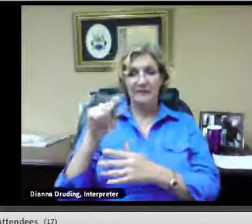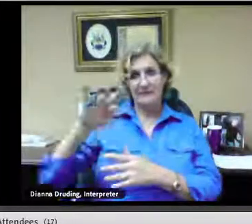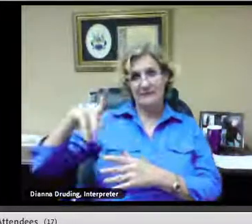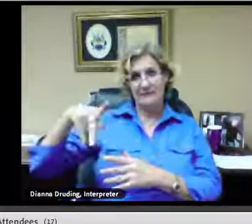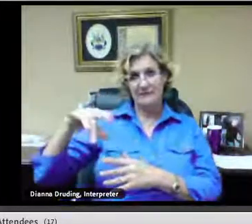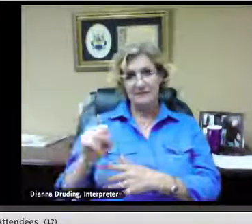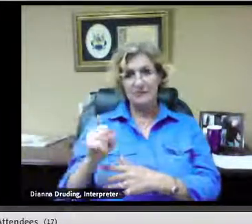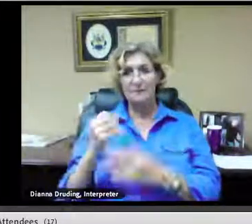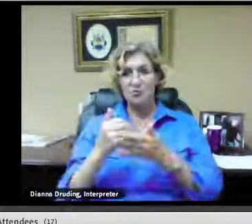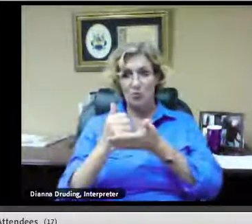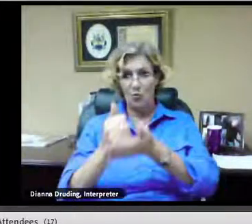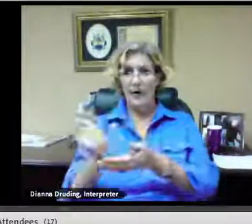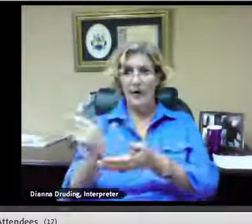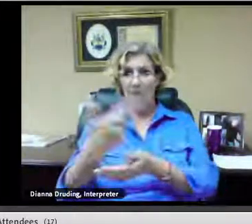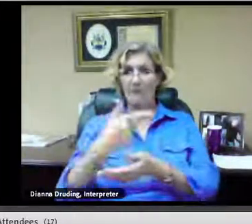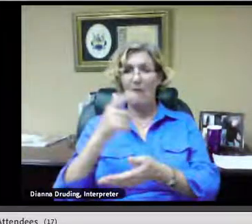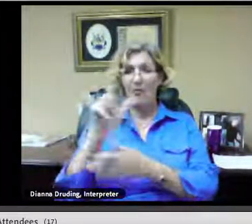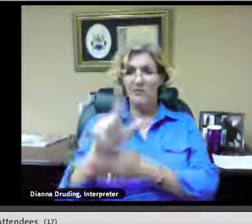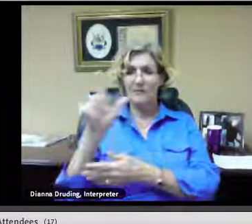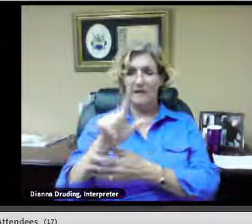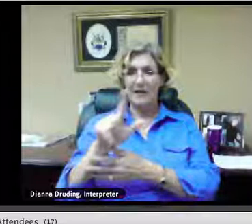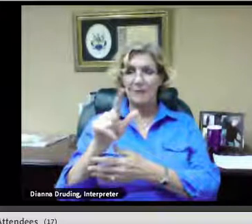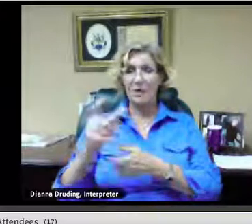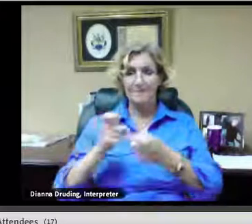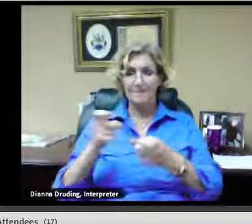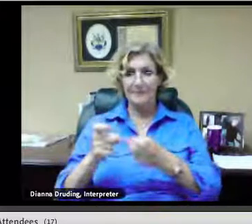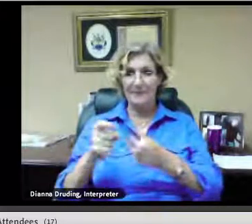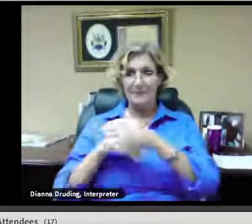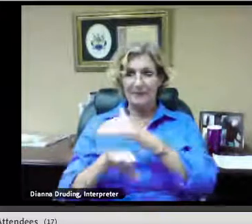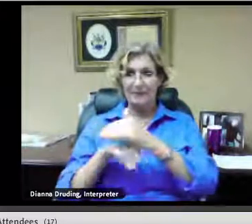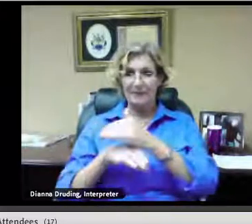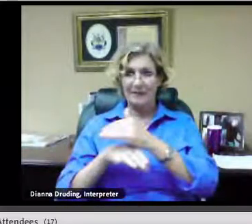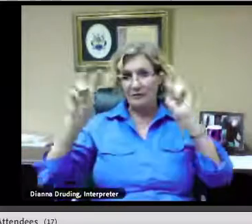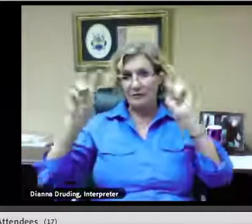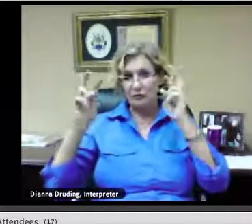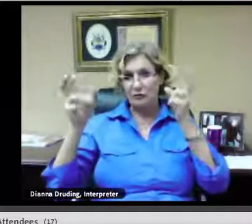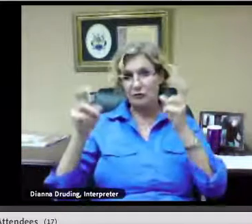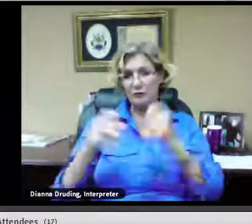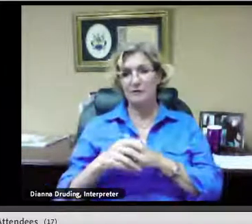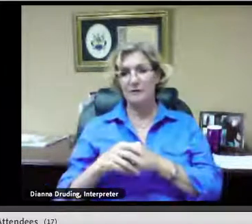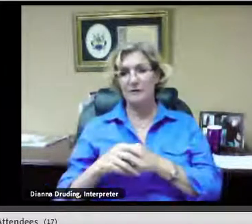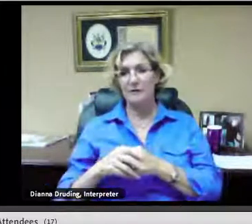Again, it's a wide range, but it's something I think that is worth looking for.